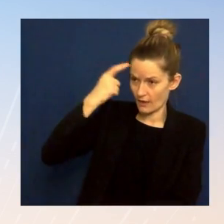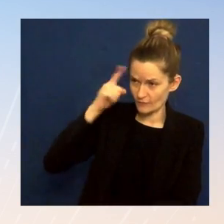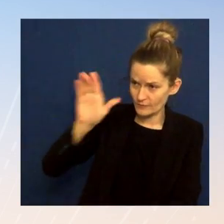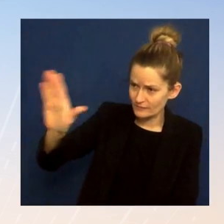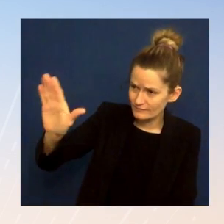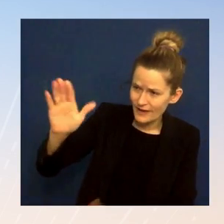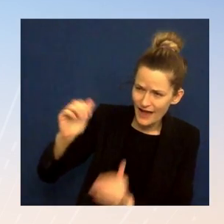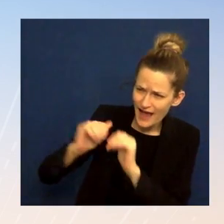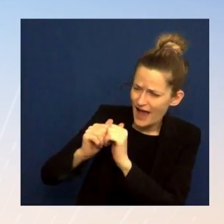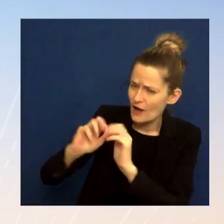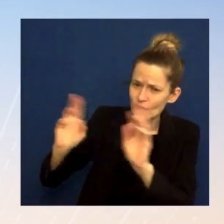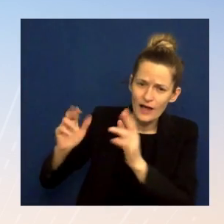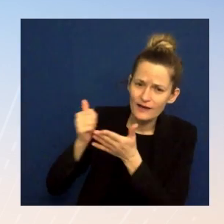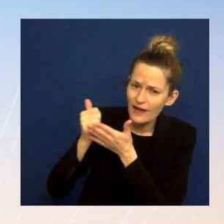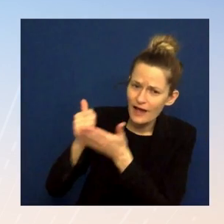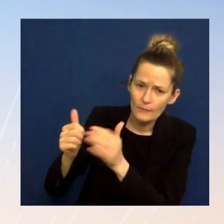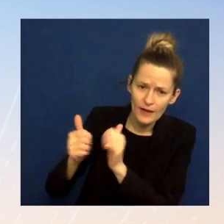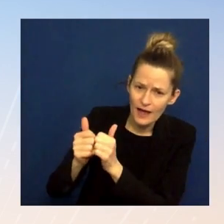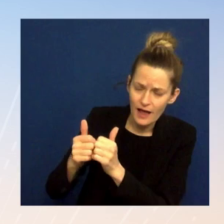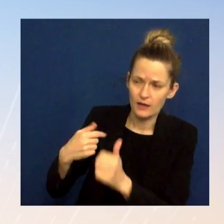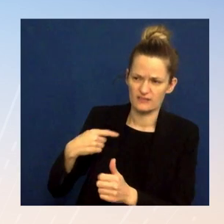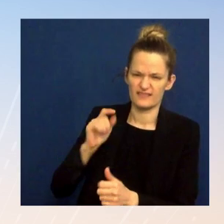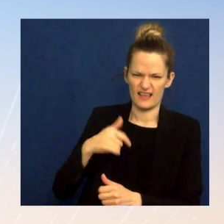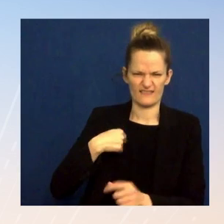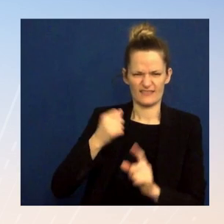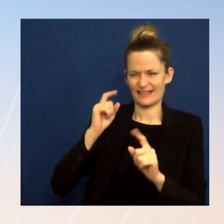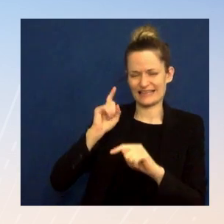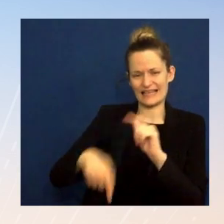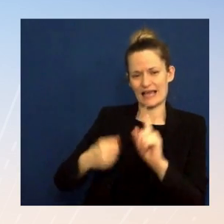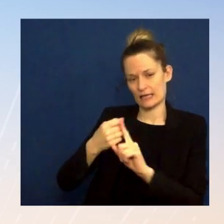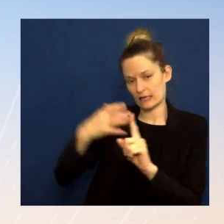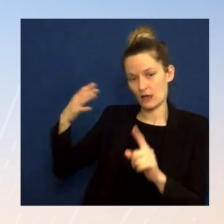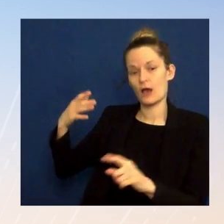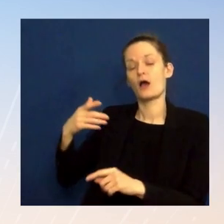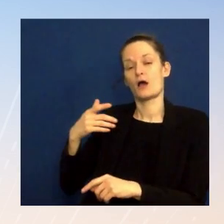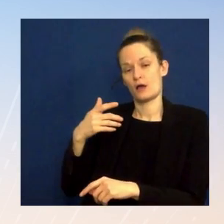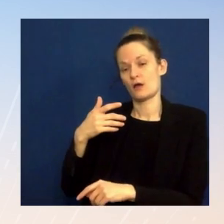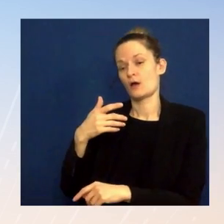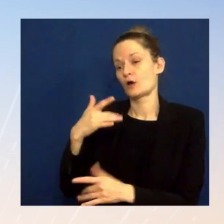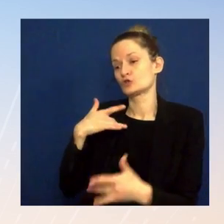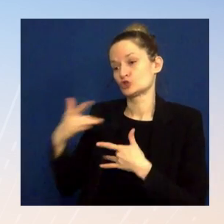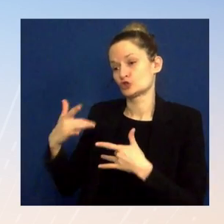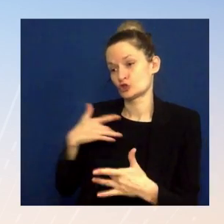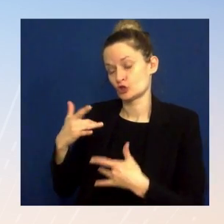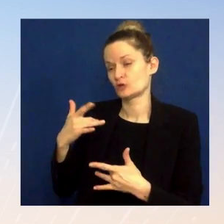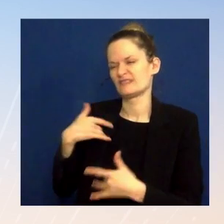but I would refer you to her insofar as she wants to read that meeting out. Otherwise, how she manages that relationship